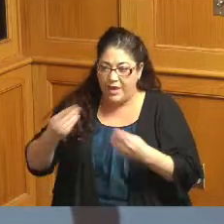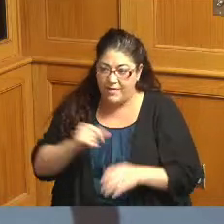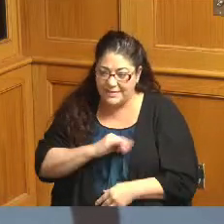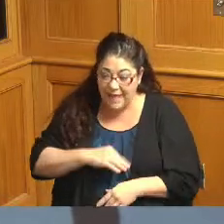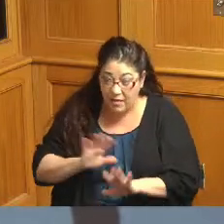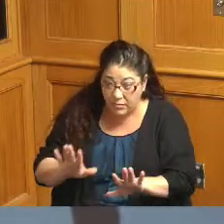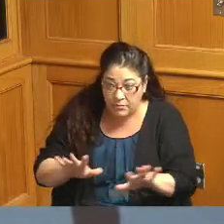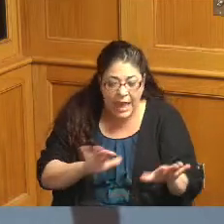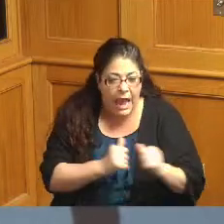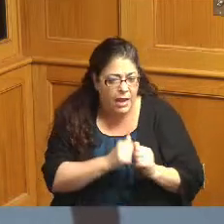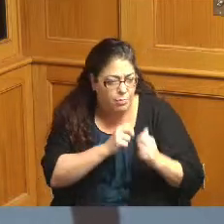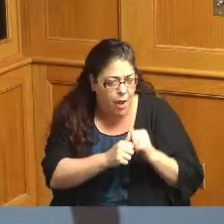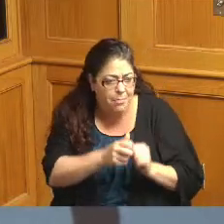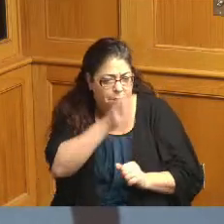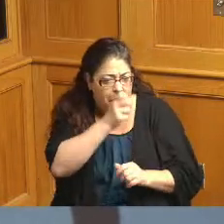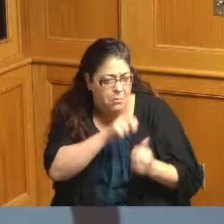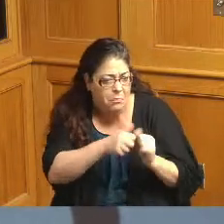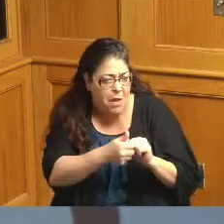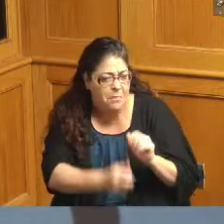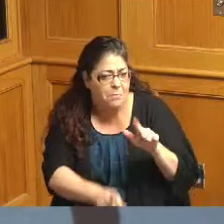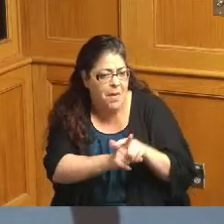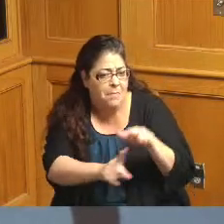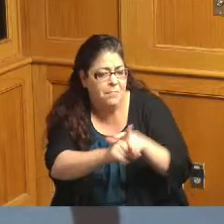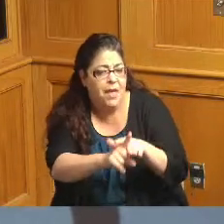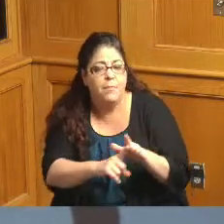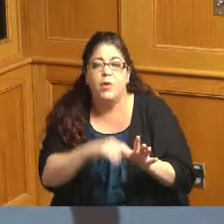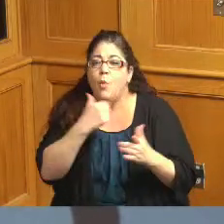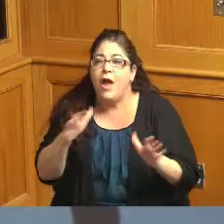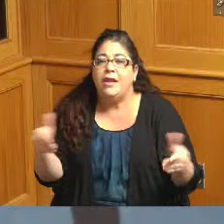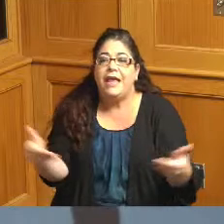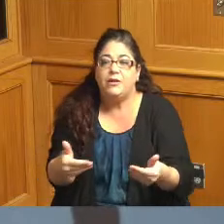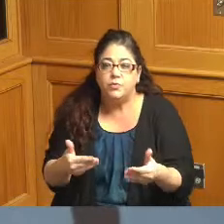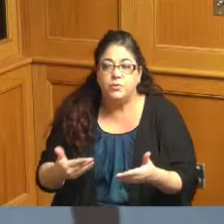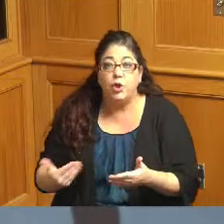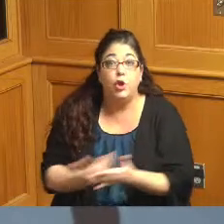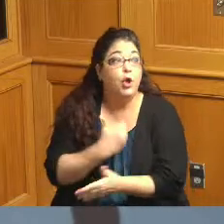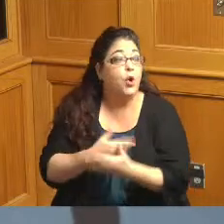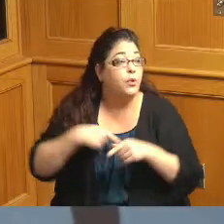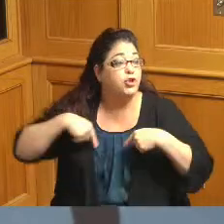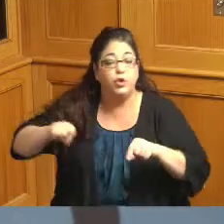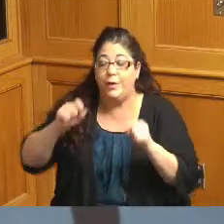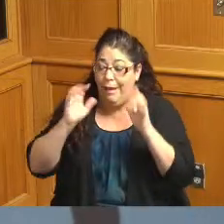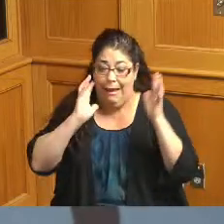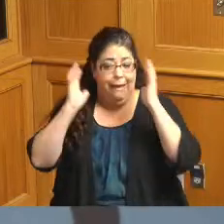any glitches we never want to introduce anything new in a Presidential year if we do not have to